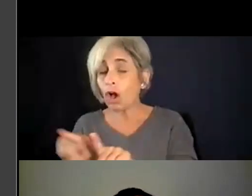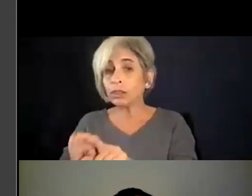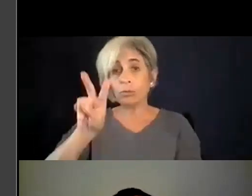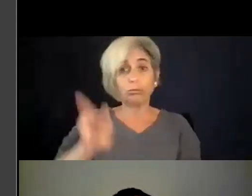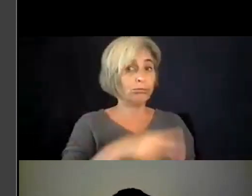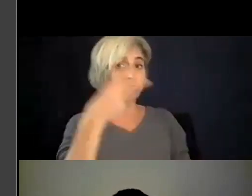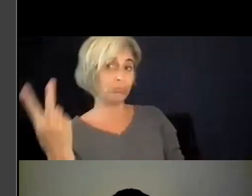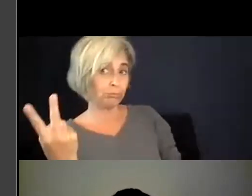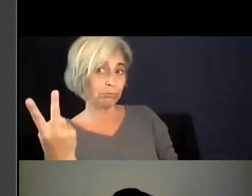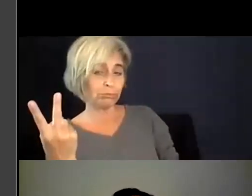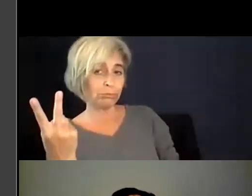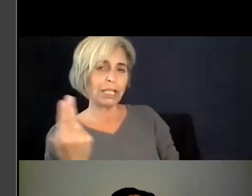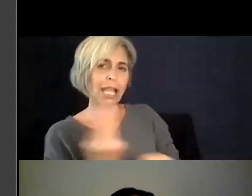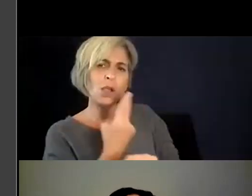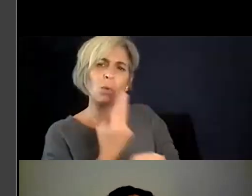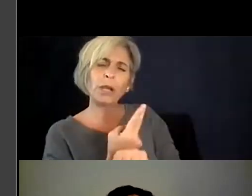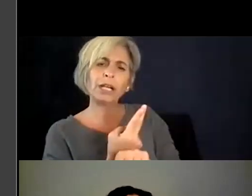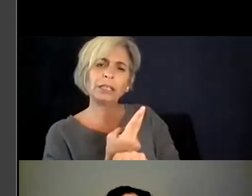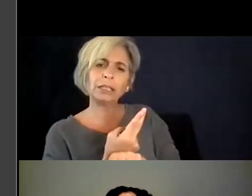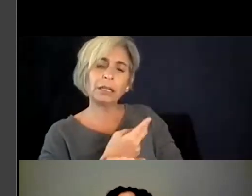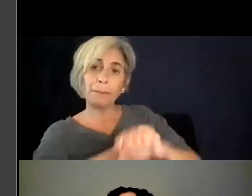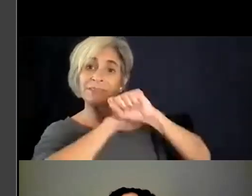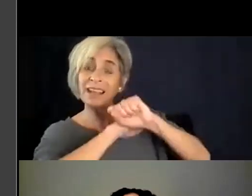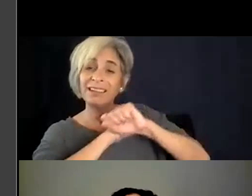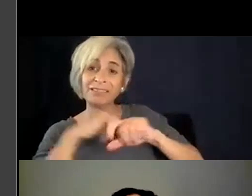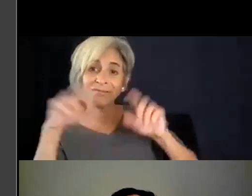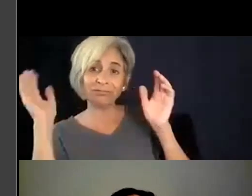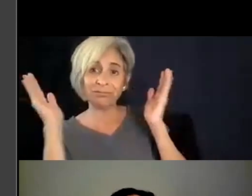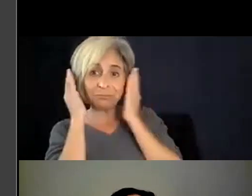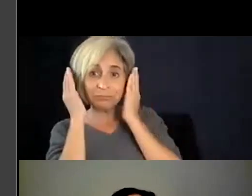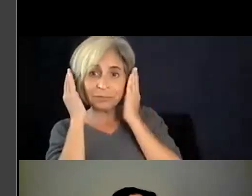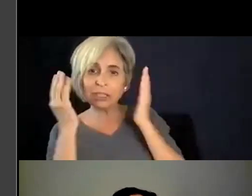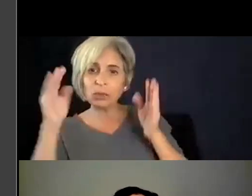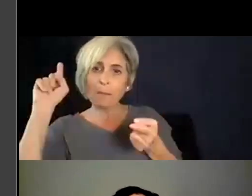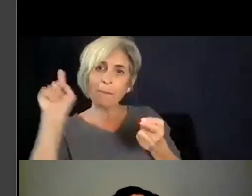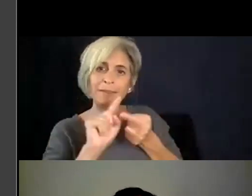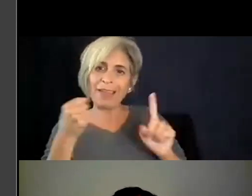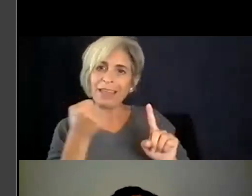in certain situations, protective devices to minimize the impact of environmental factors.